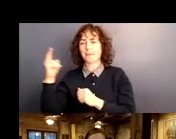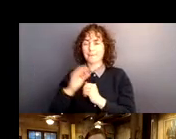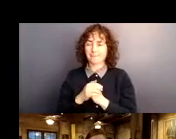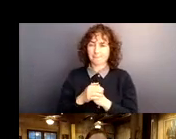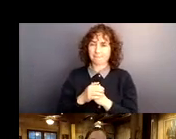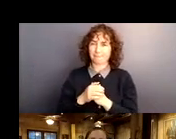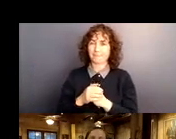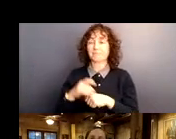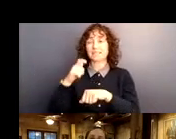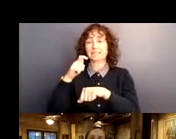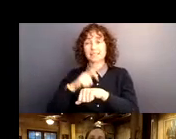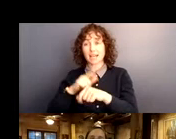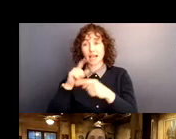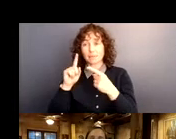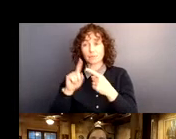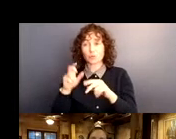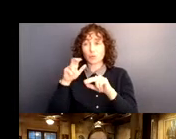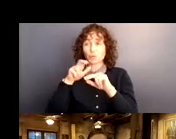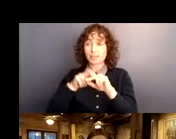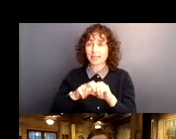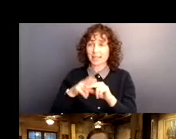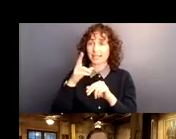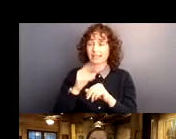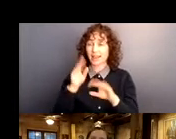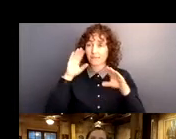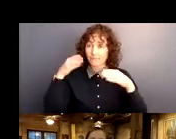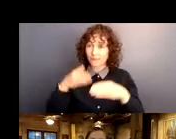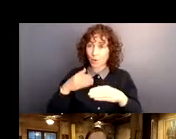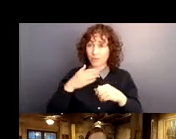Time to sit and focus my mind